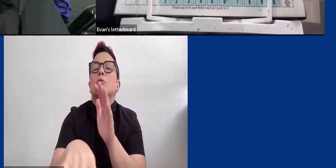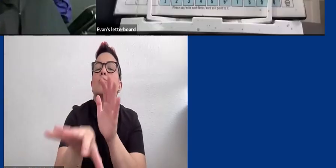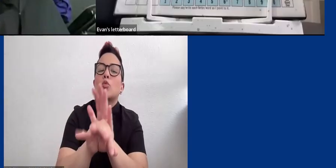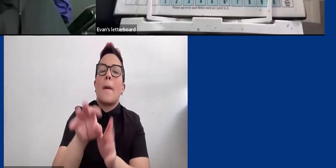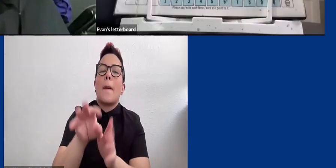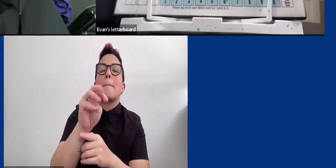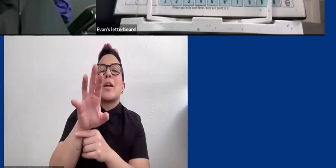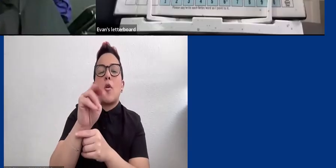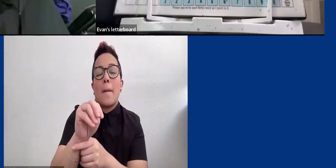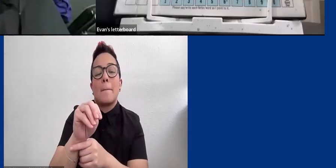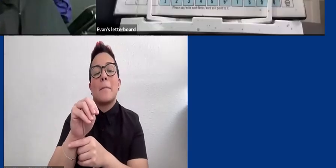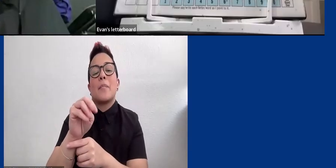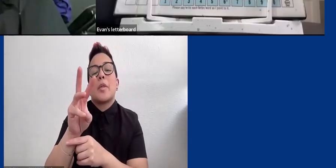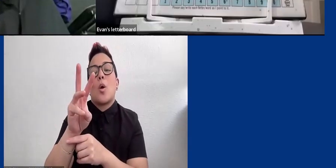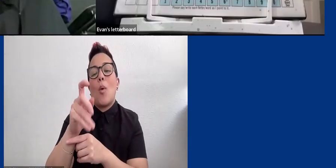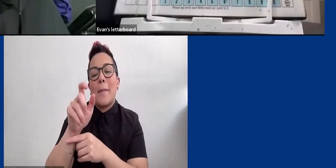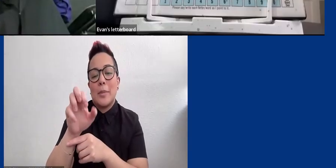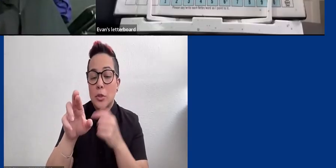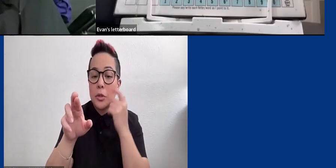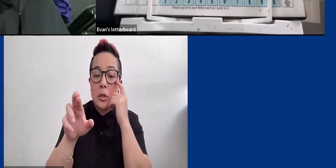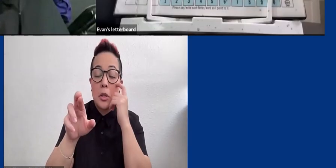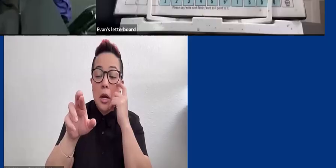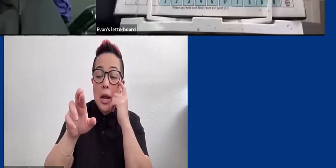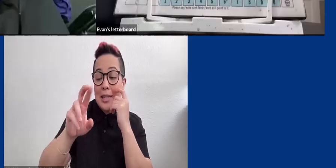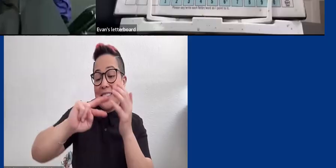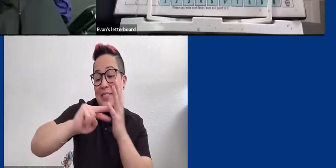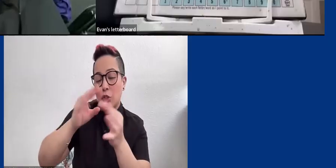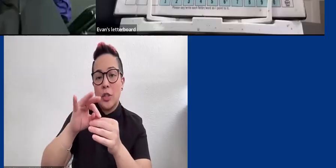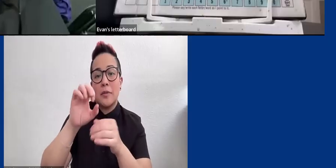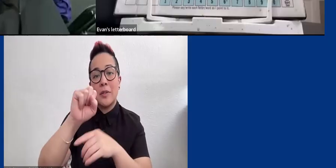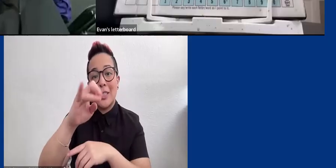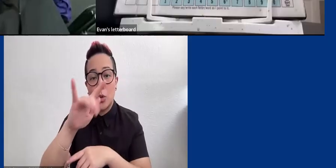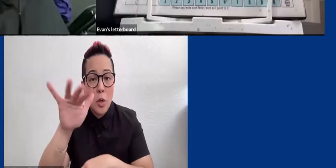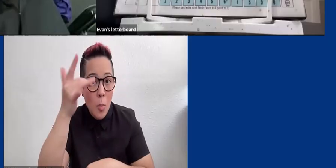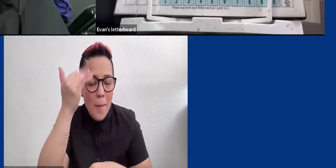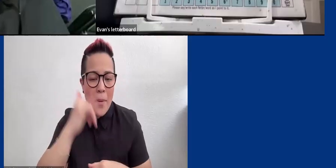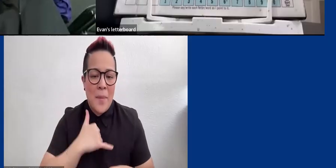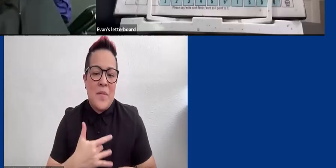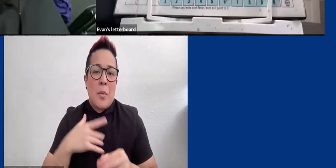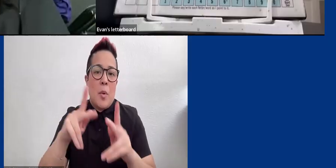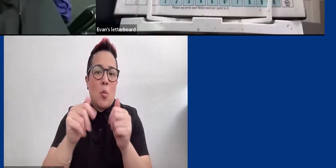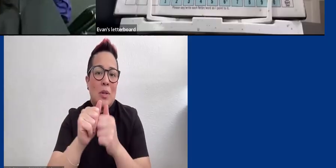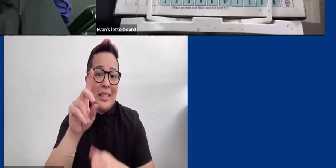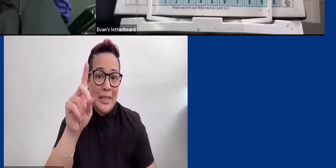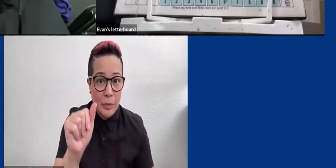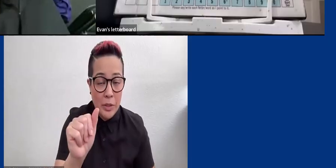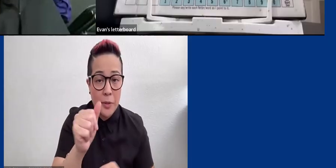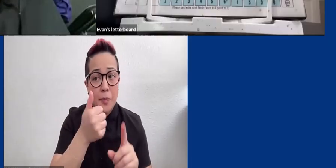definition of sexuality because I feel that people with disabilities are so far out